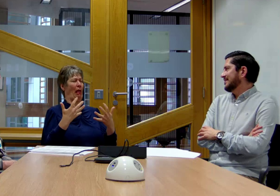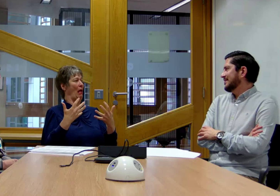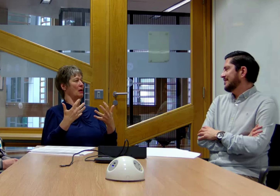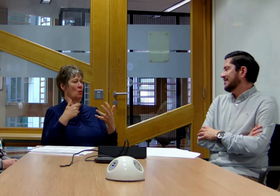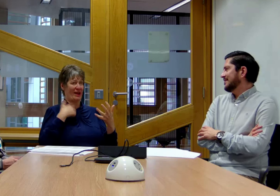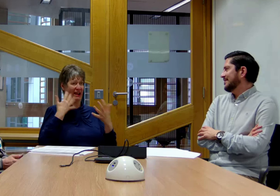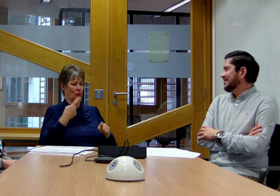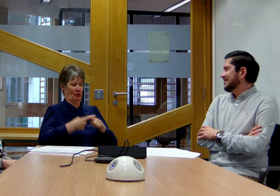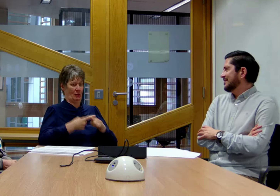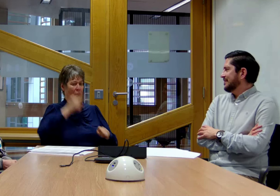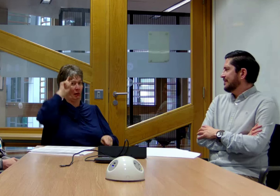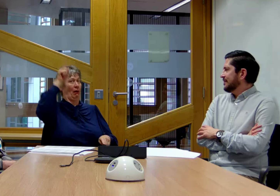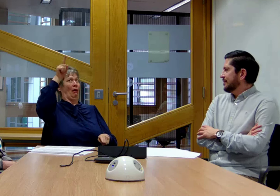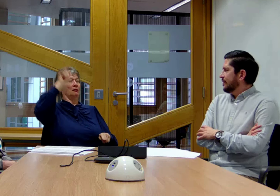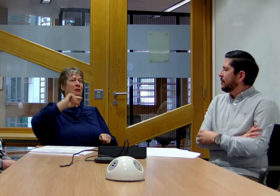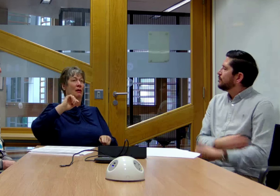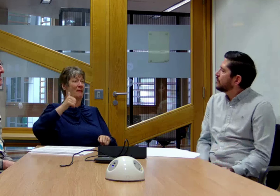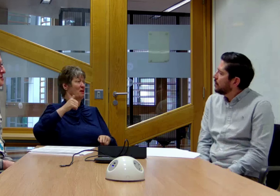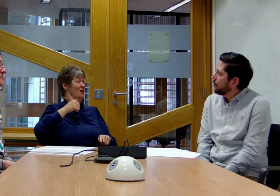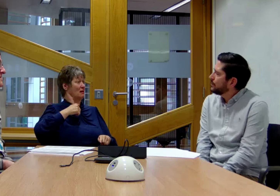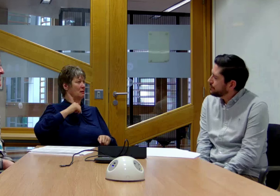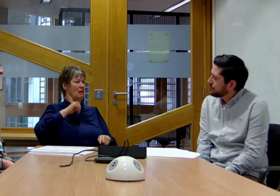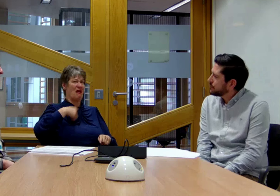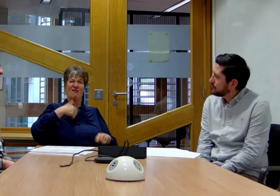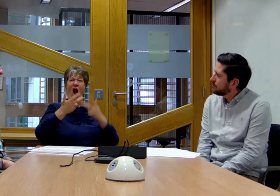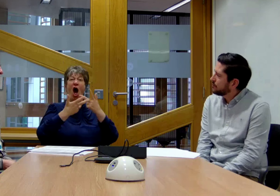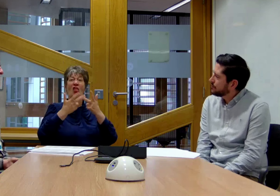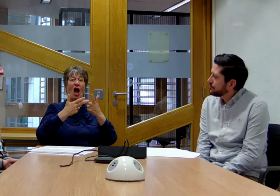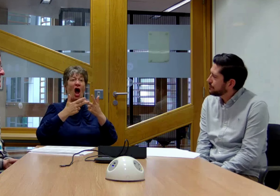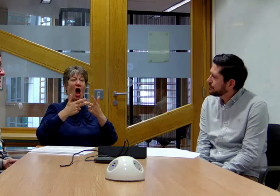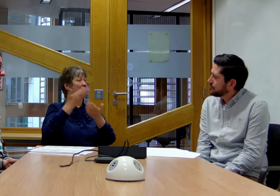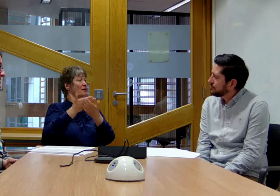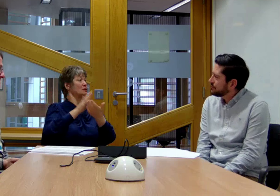up something with something in the hurry. So what I would tend to do is phone round